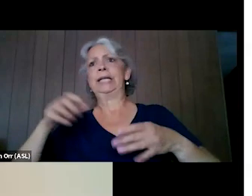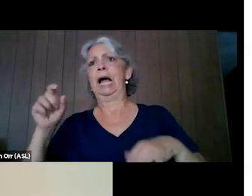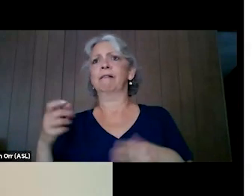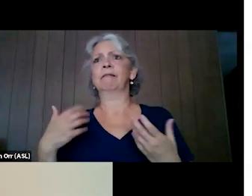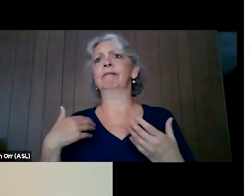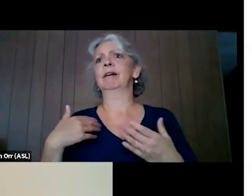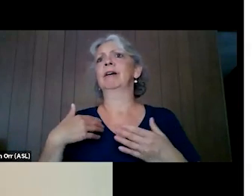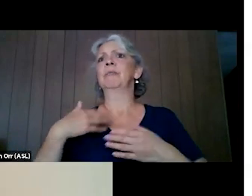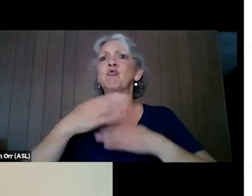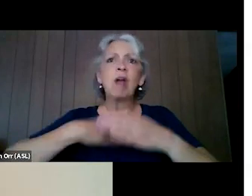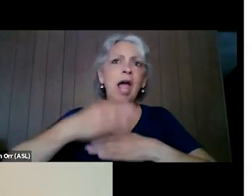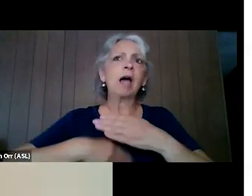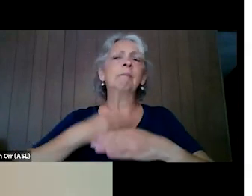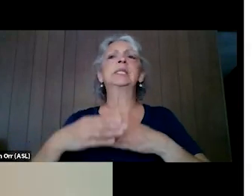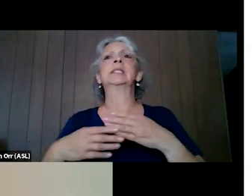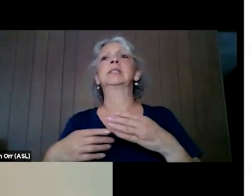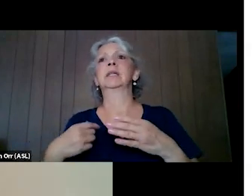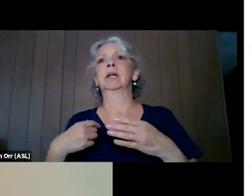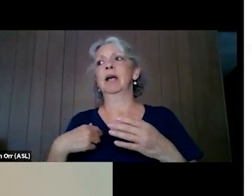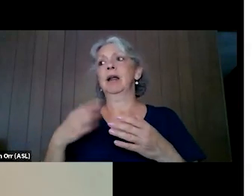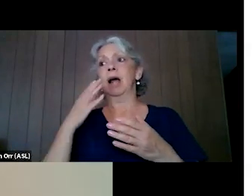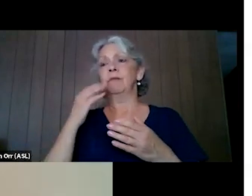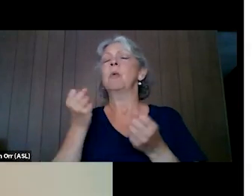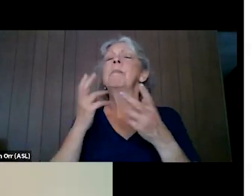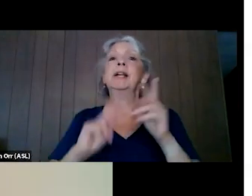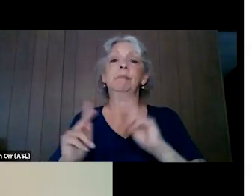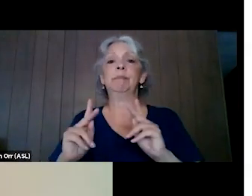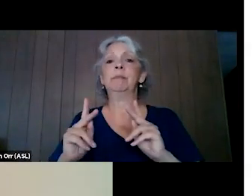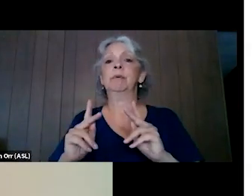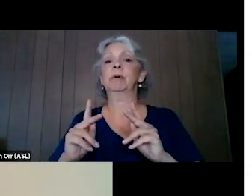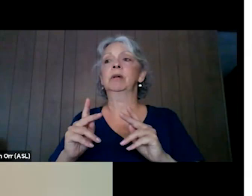And I know so many people that lost fingers, hands,